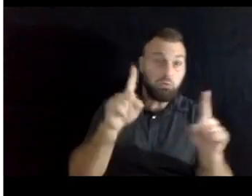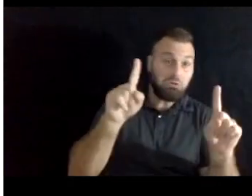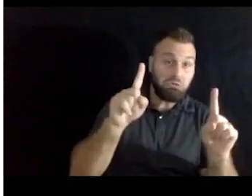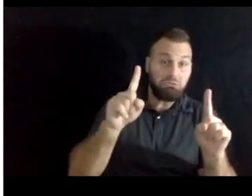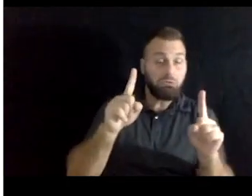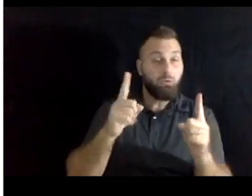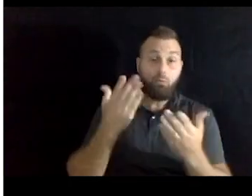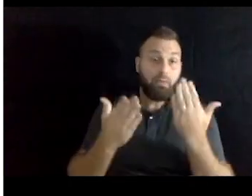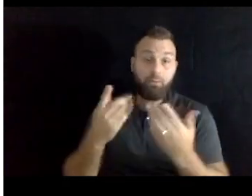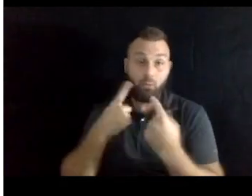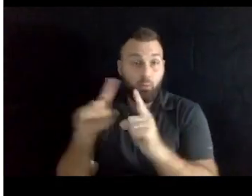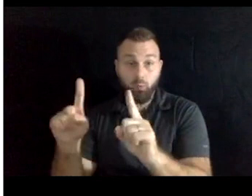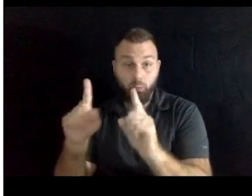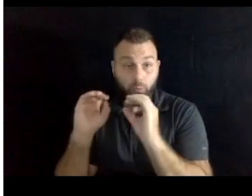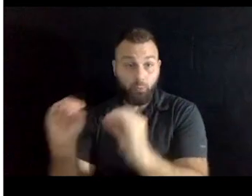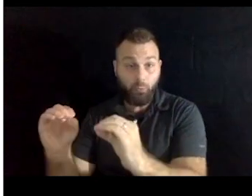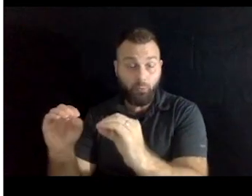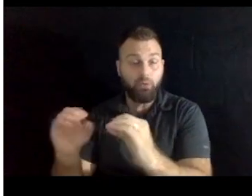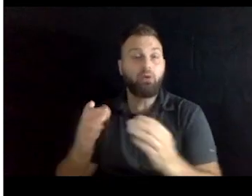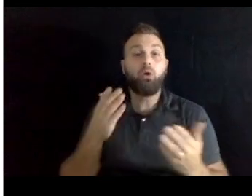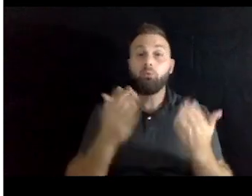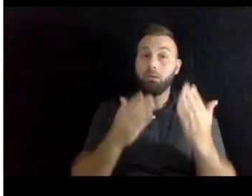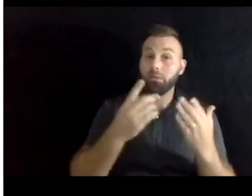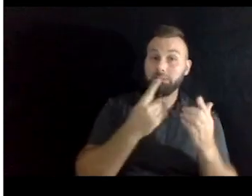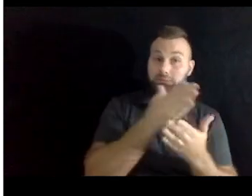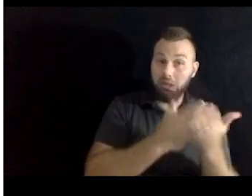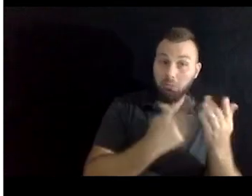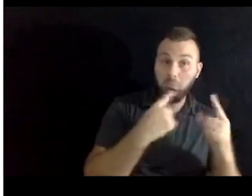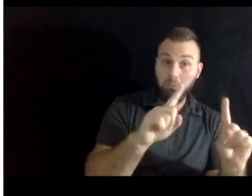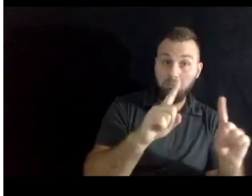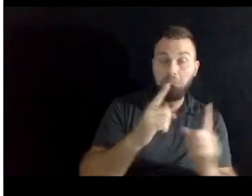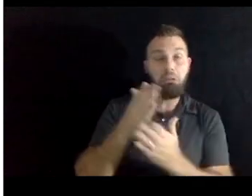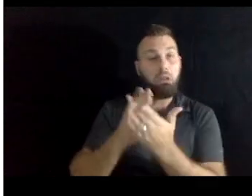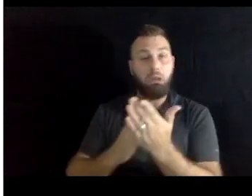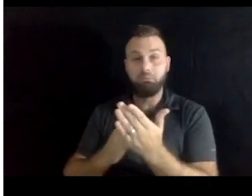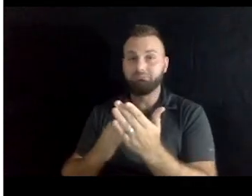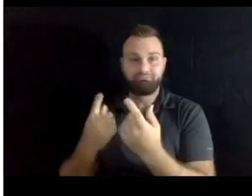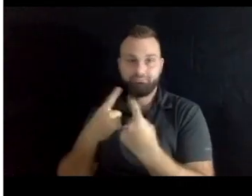well for some but not others. We just the bottom line is that we don't